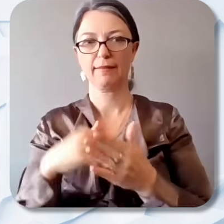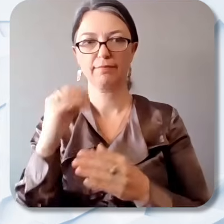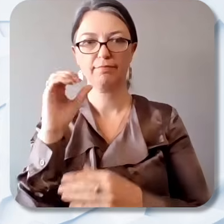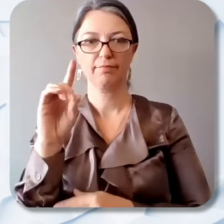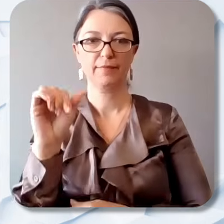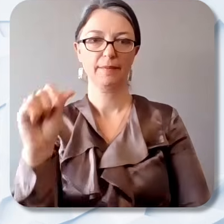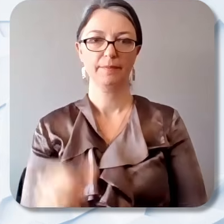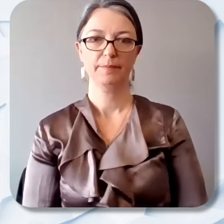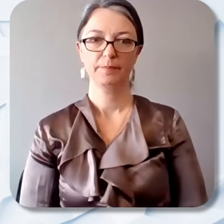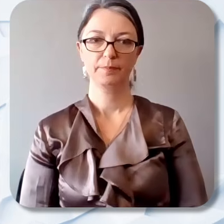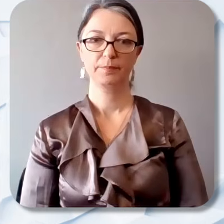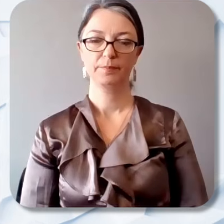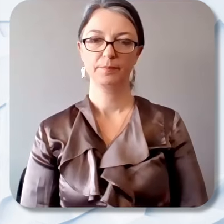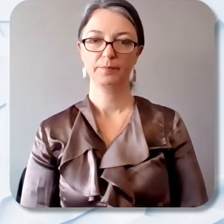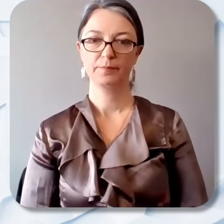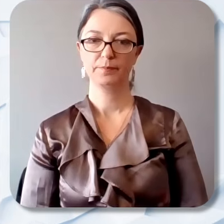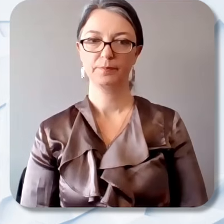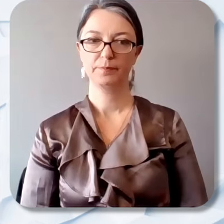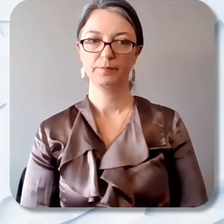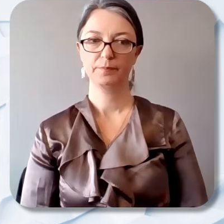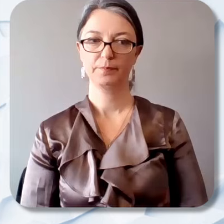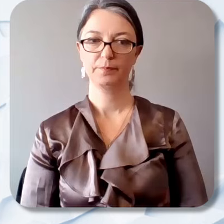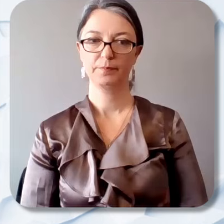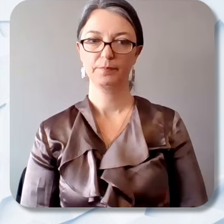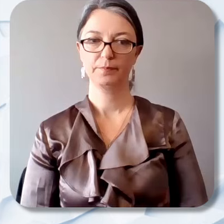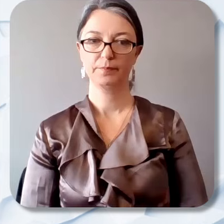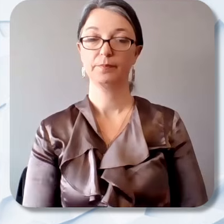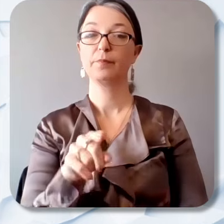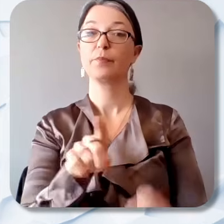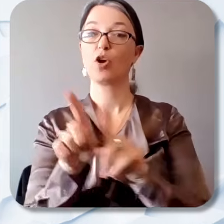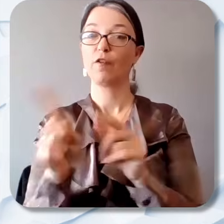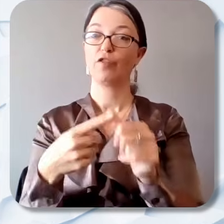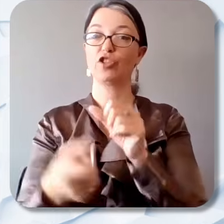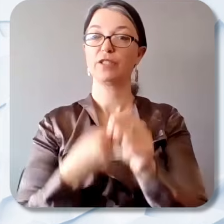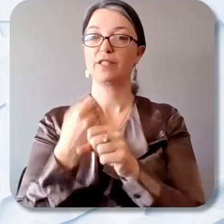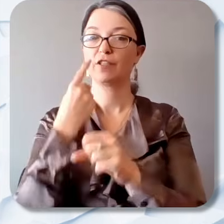This is also the first year of this data collection.